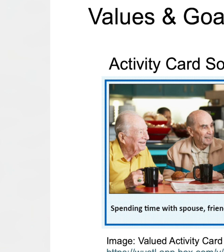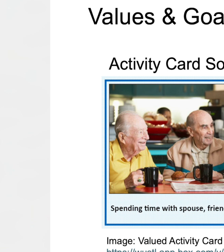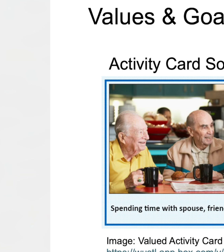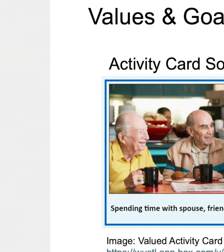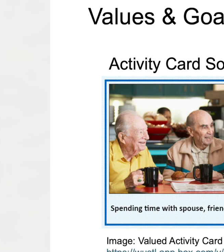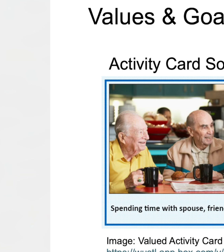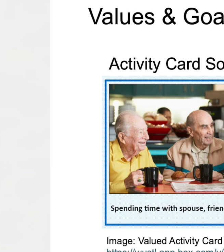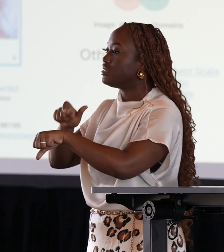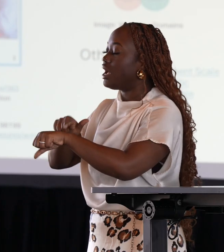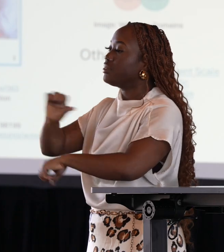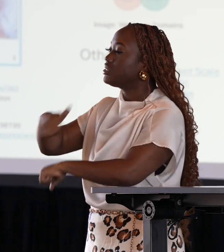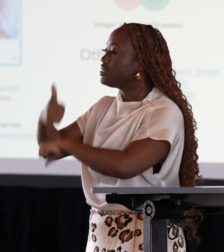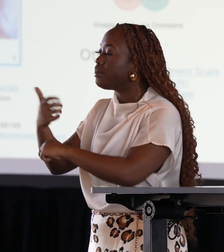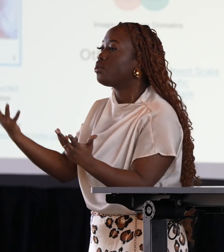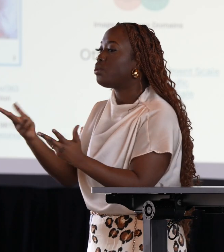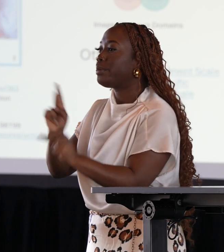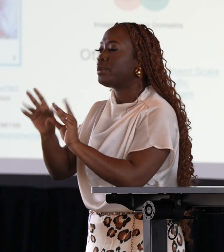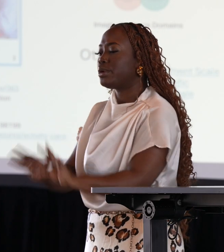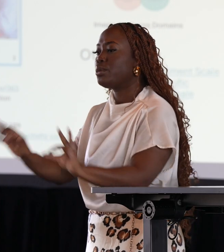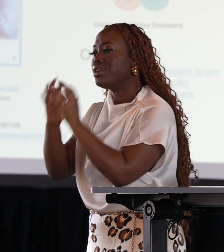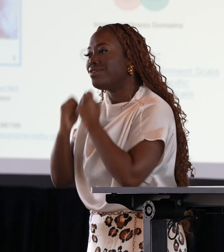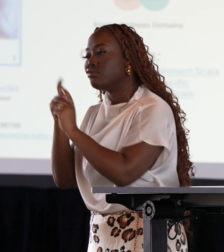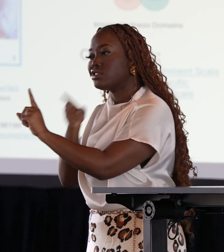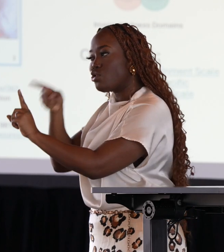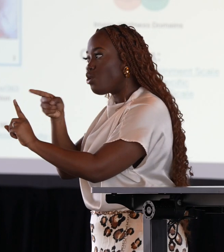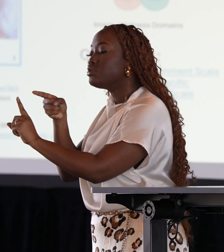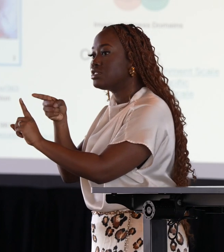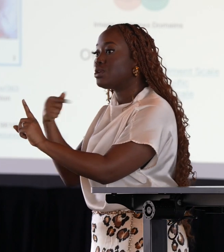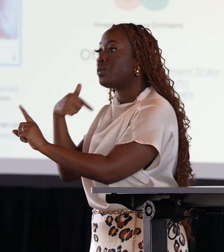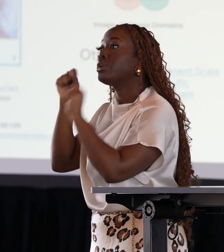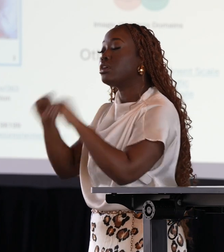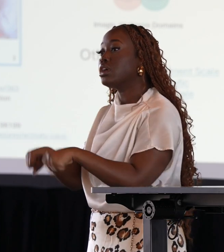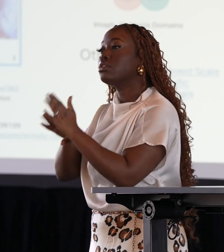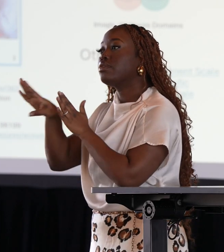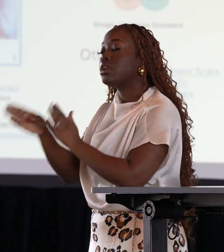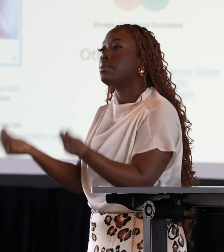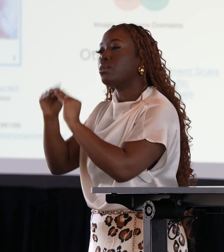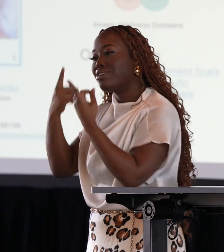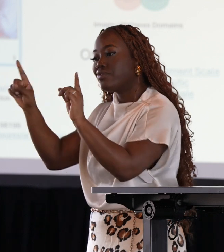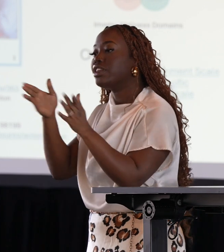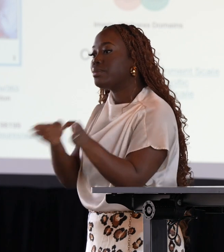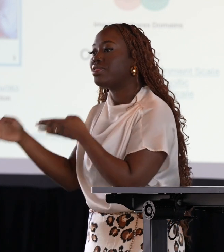time to establish what are people's importance values and goals, we can develop more effective plans of care. So this